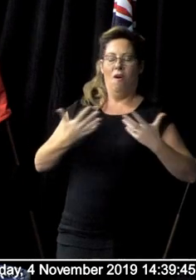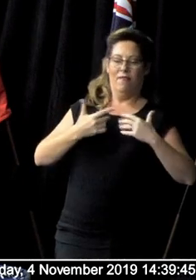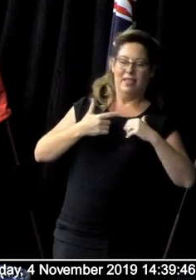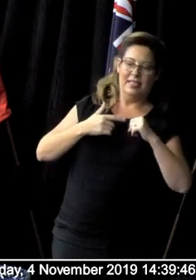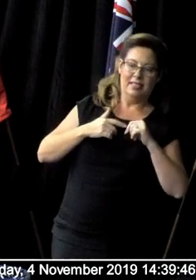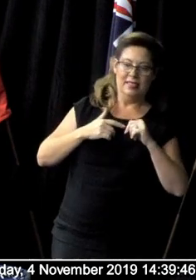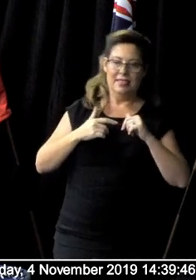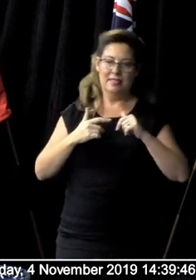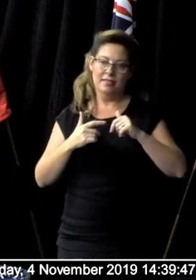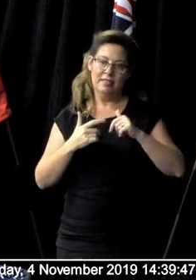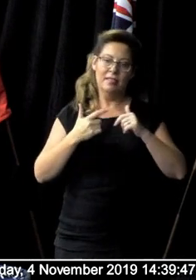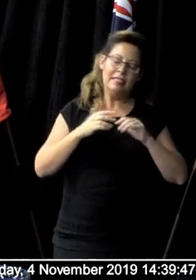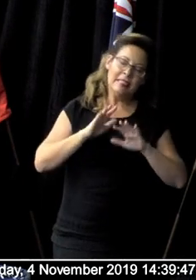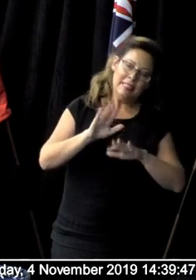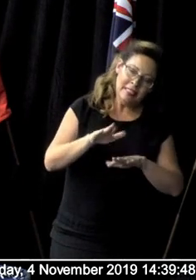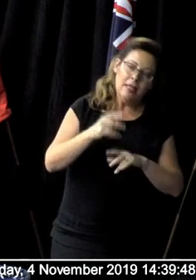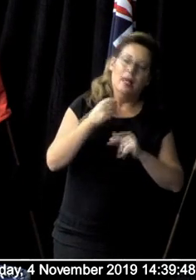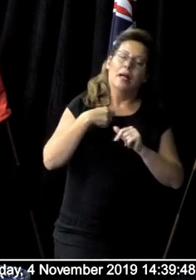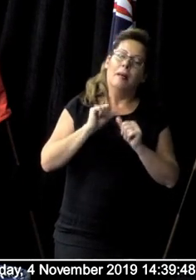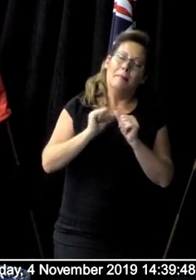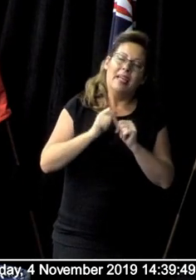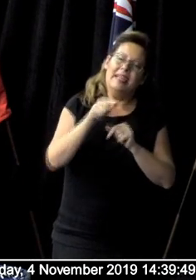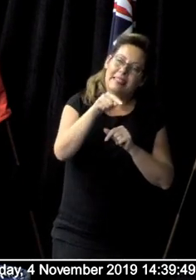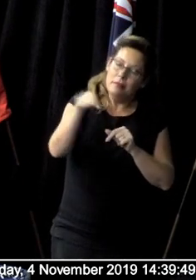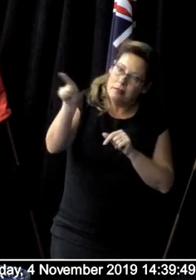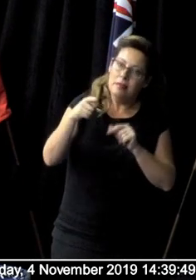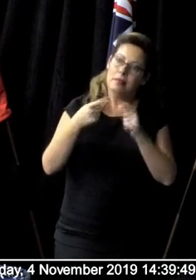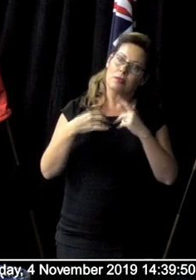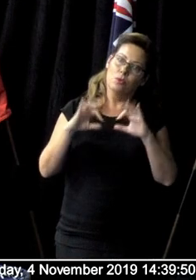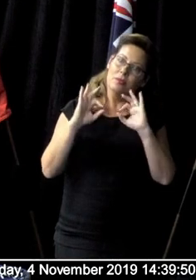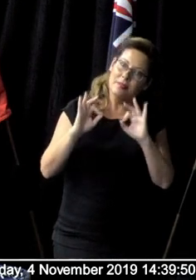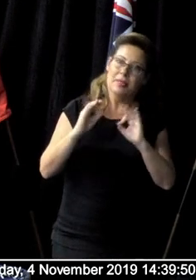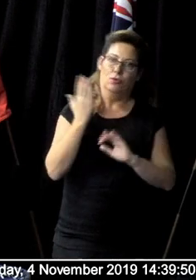enrolment in a special school rather than at the local neighbourhood school.